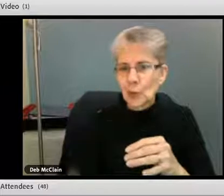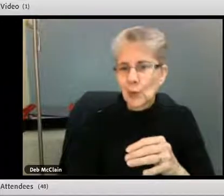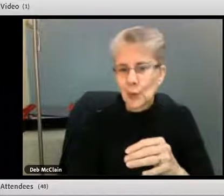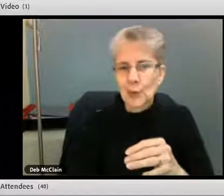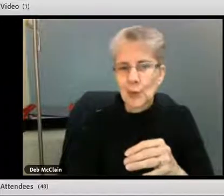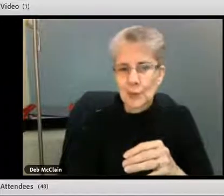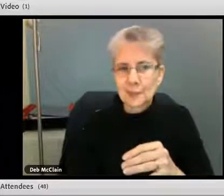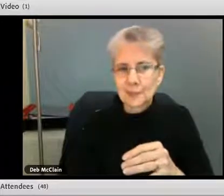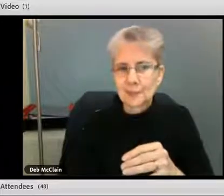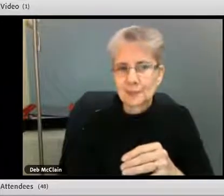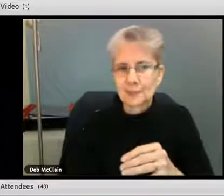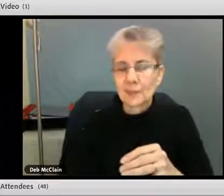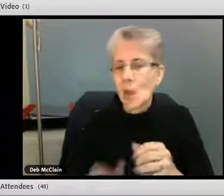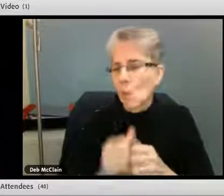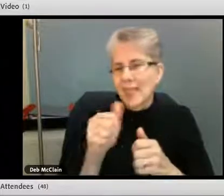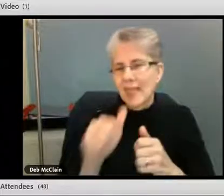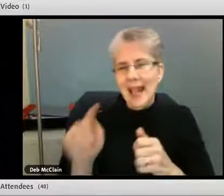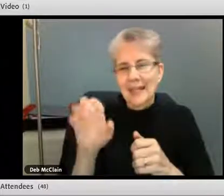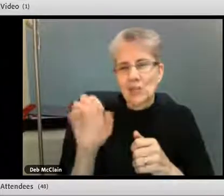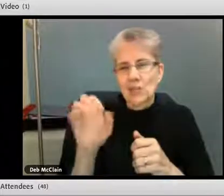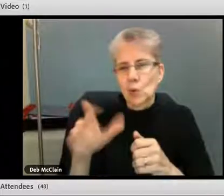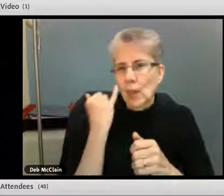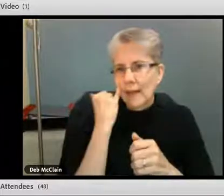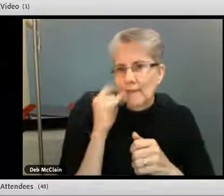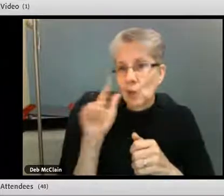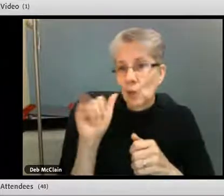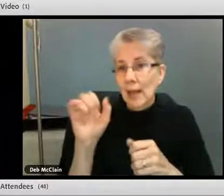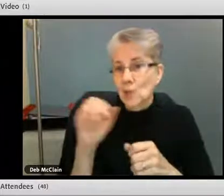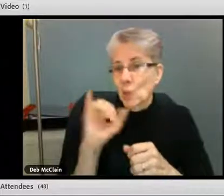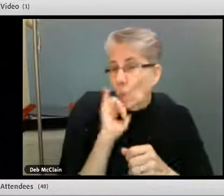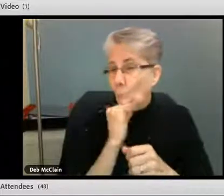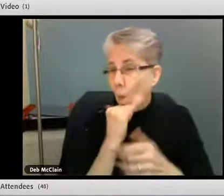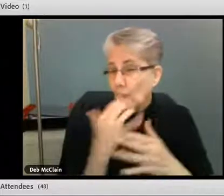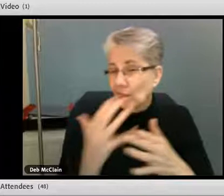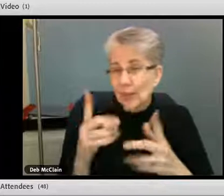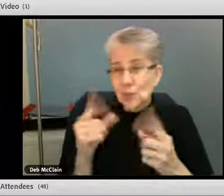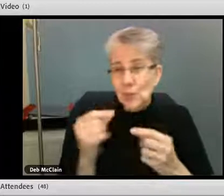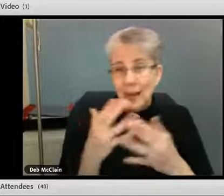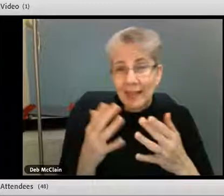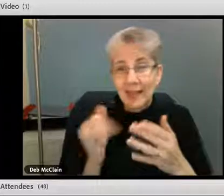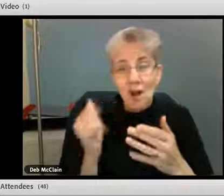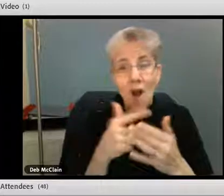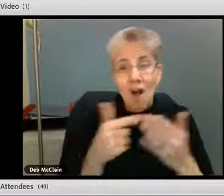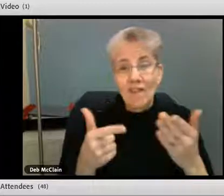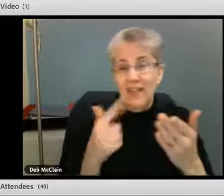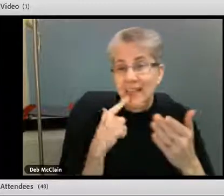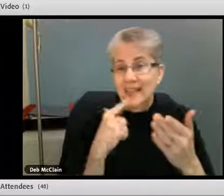if you lasso the wrong thing, if you do any of it, all of these sort of have an undo so you can go through your history